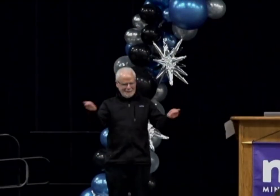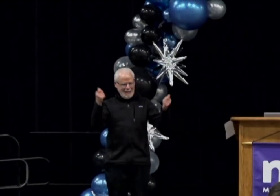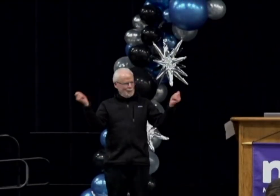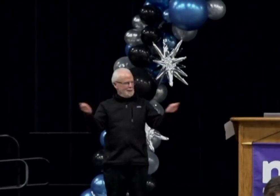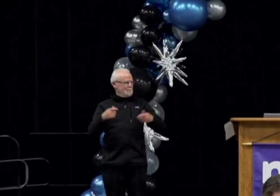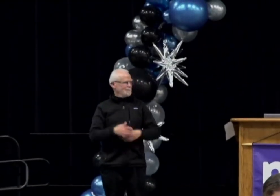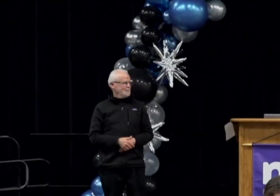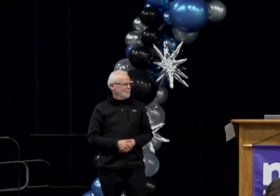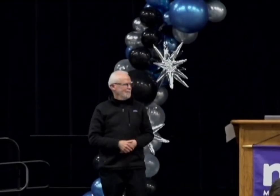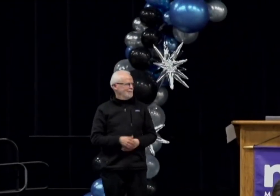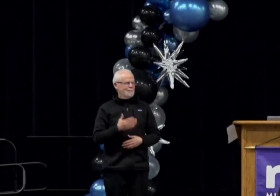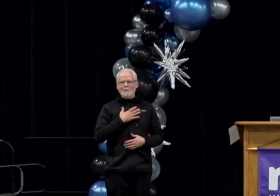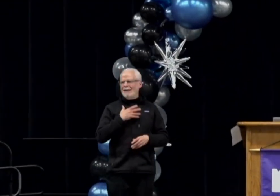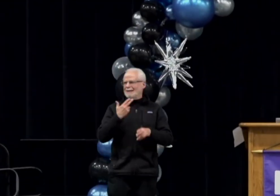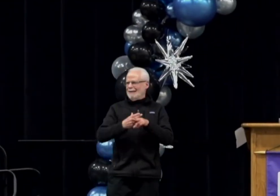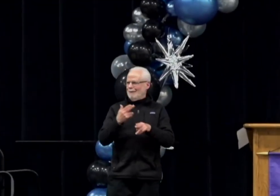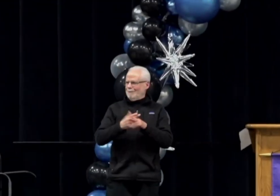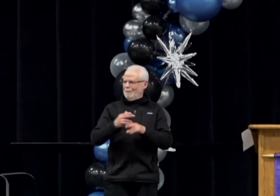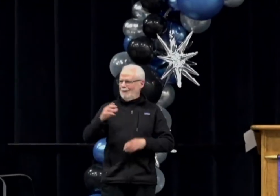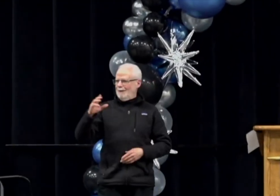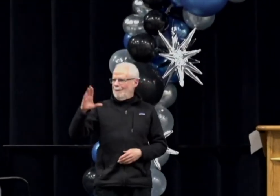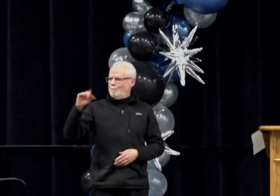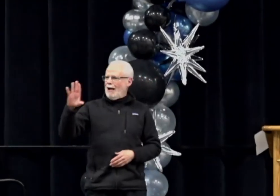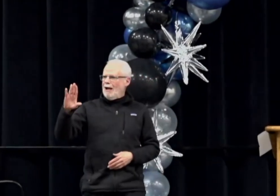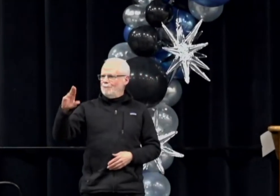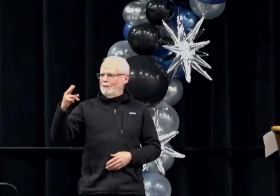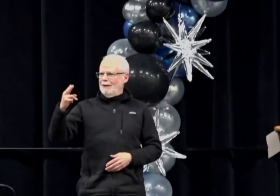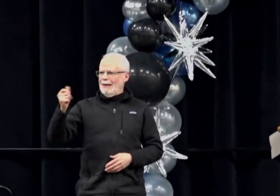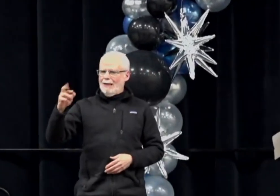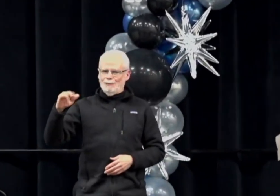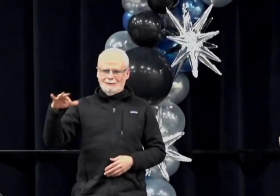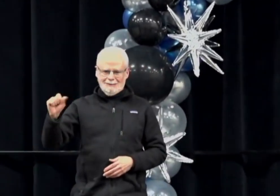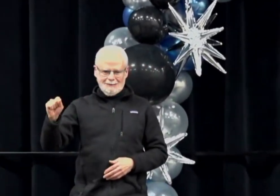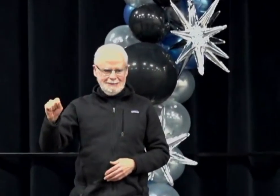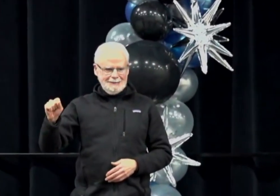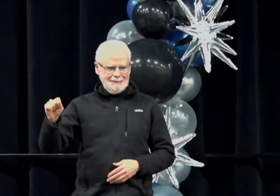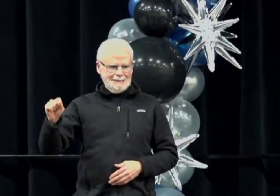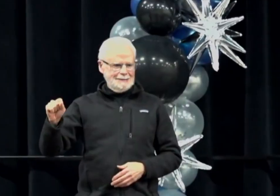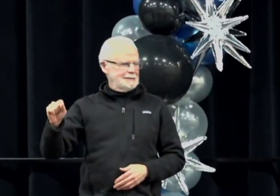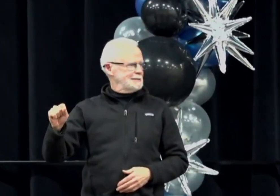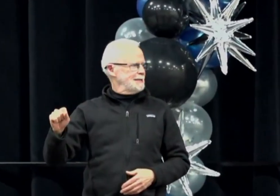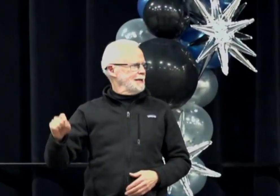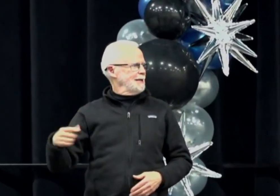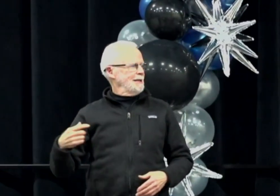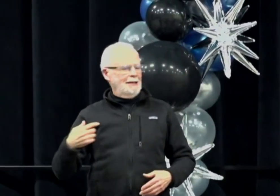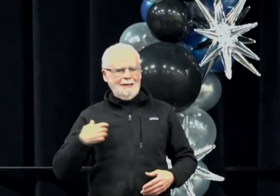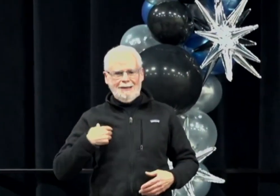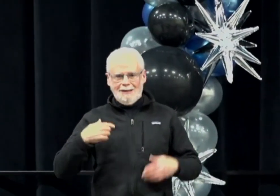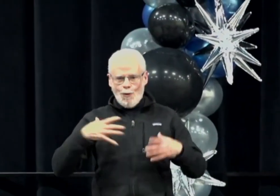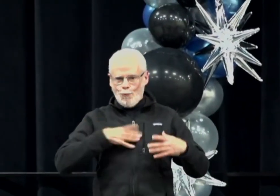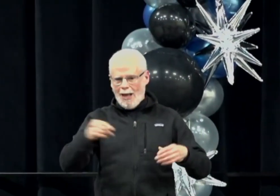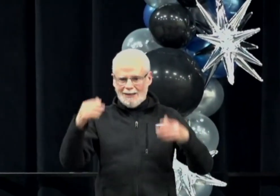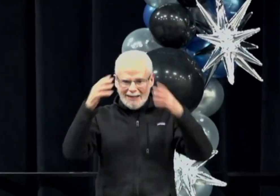Hello, hello, everyone. Good evening. Happy Anniversary.